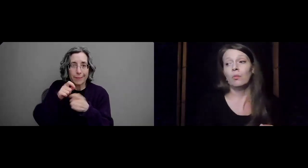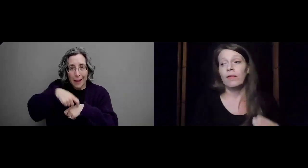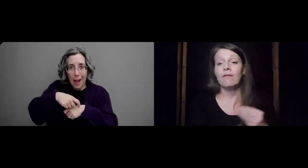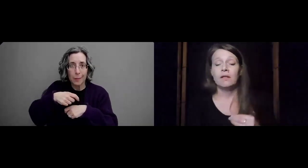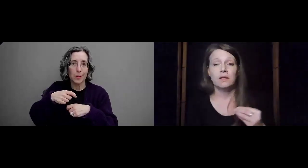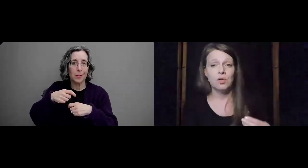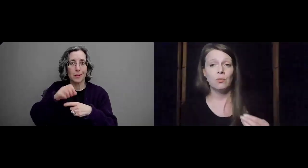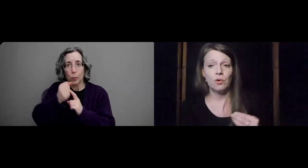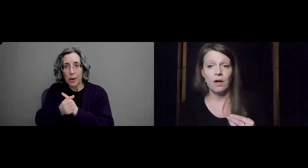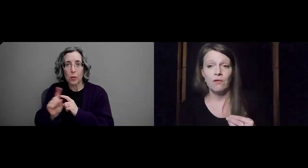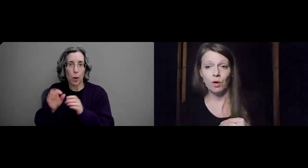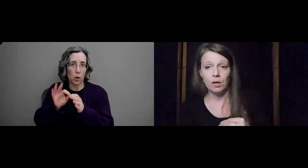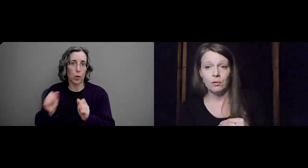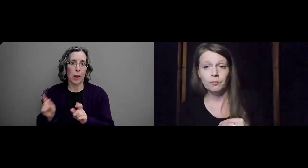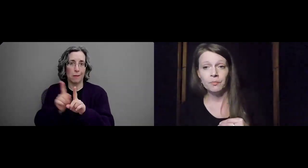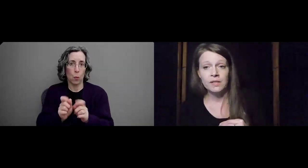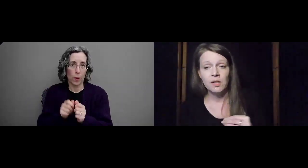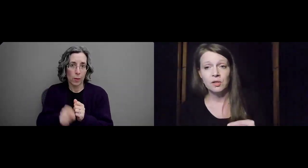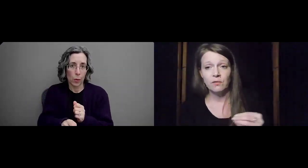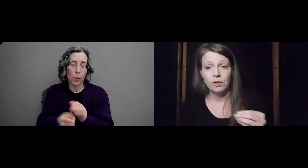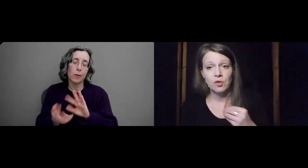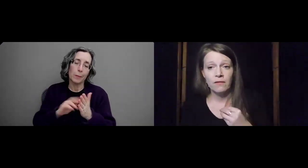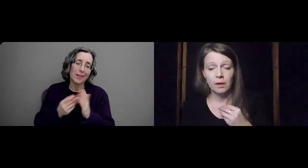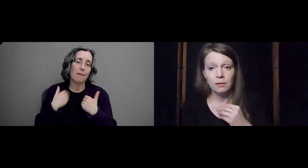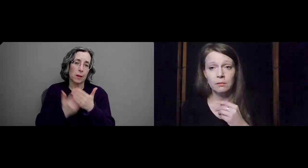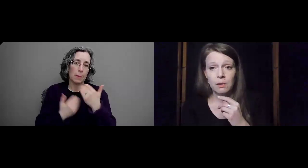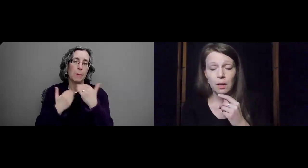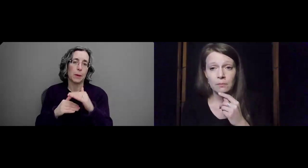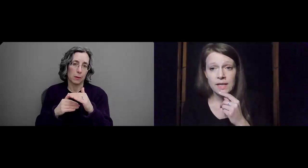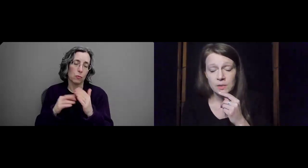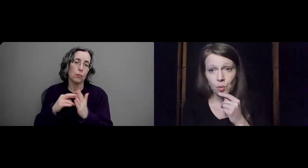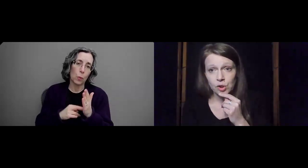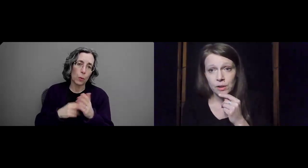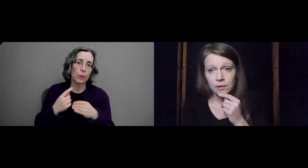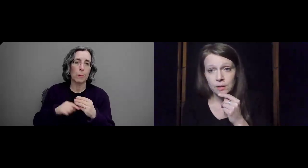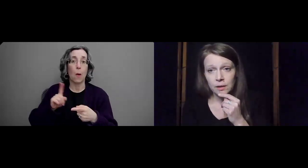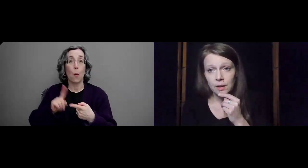So there are certain rules that are involved with having the interpreter there for you,